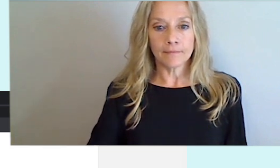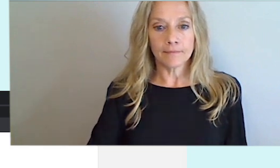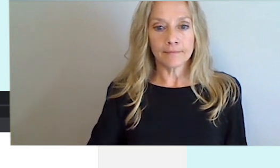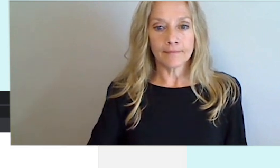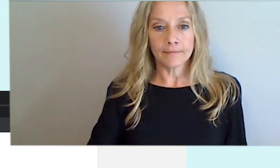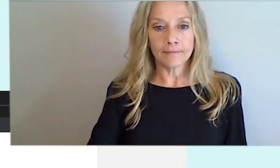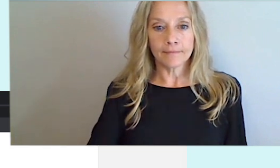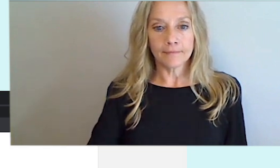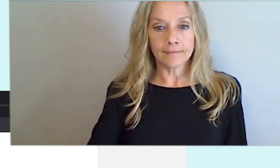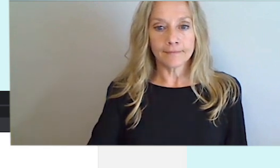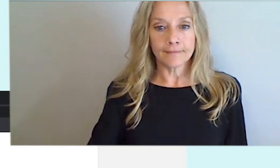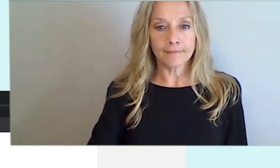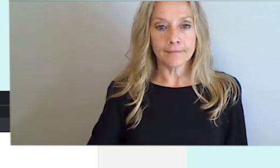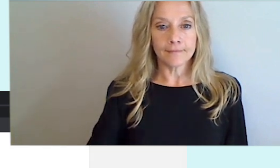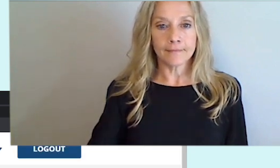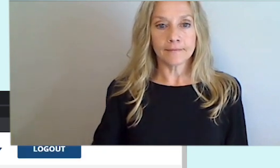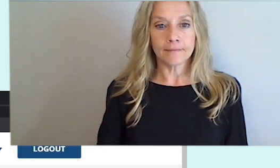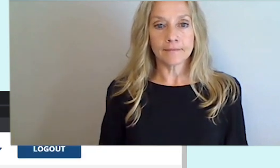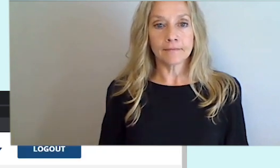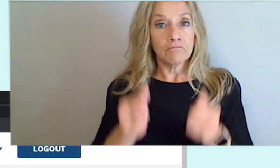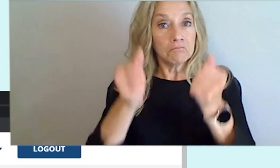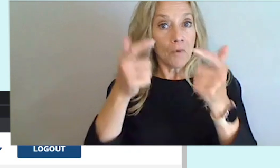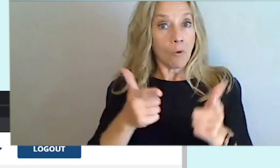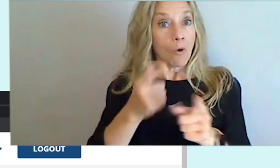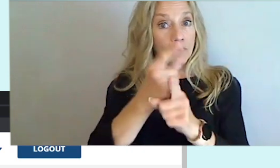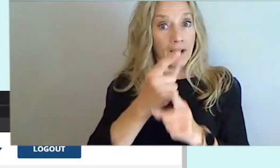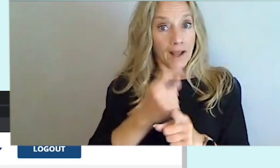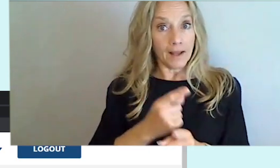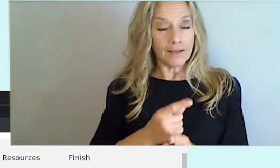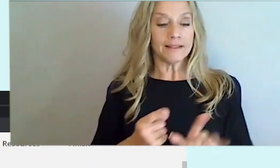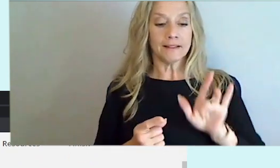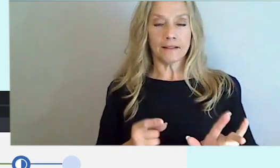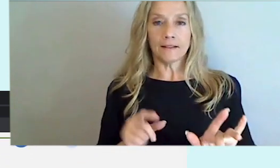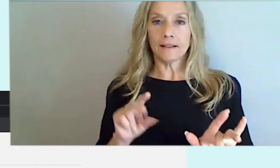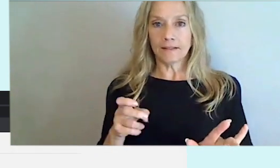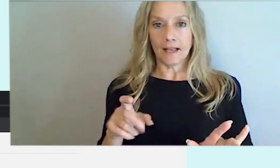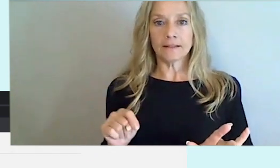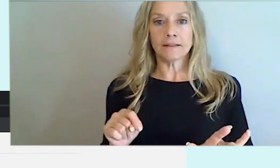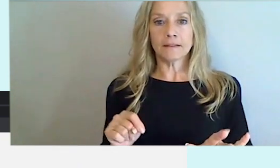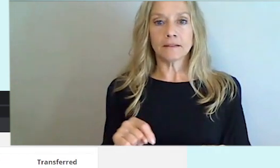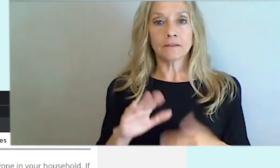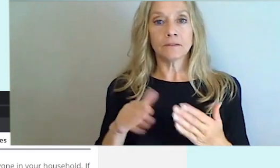Once everything is correct, click next. Once all the checkmarks are green and everything is correct,